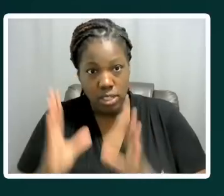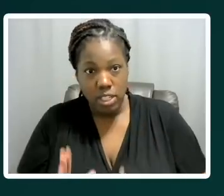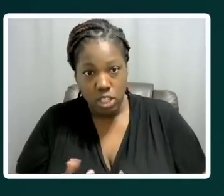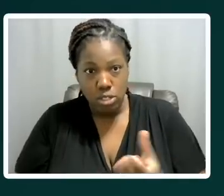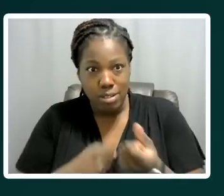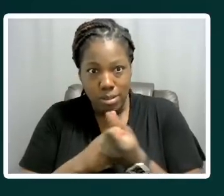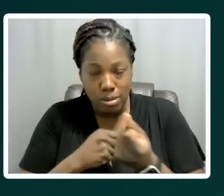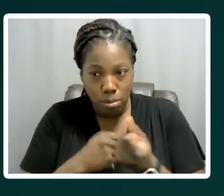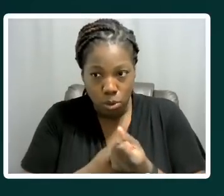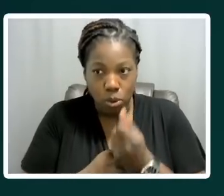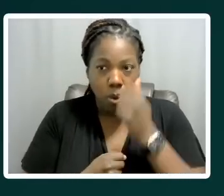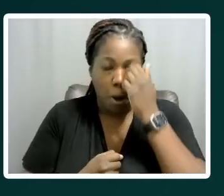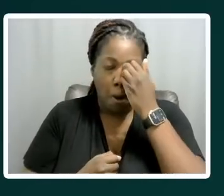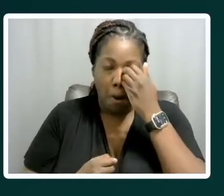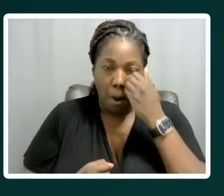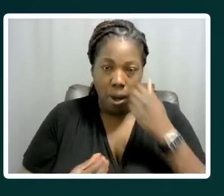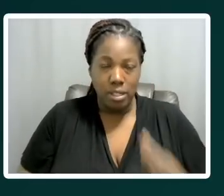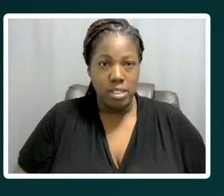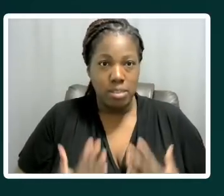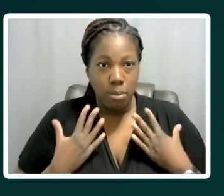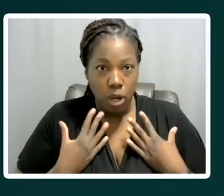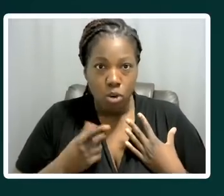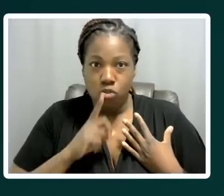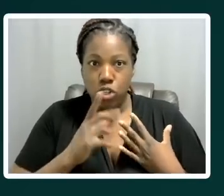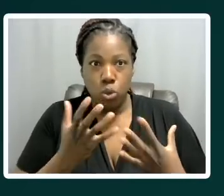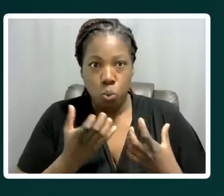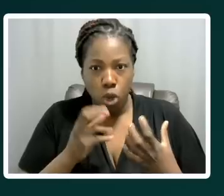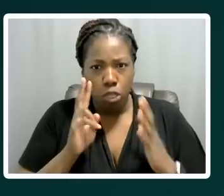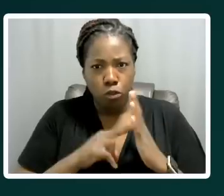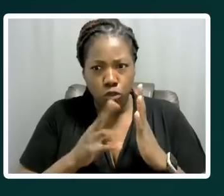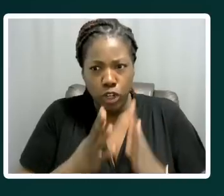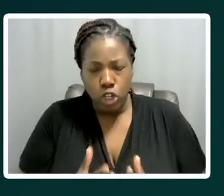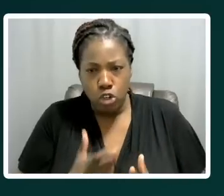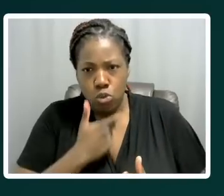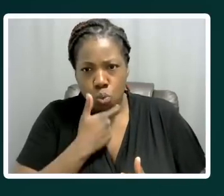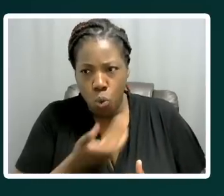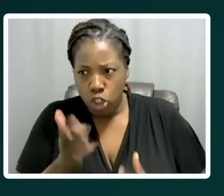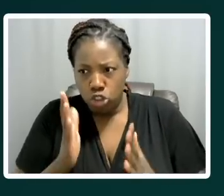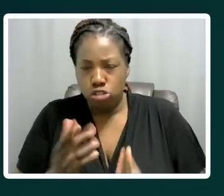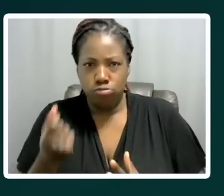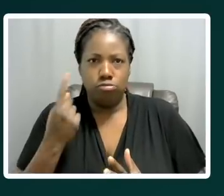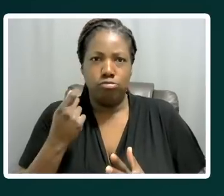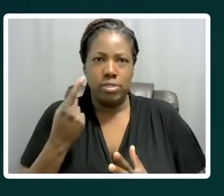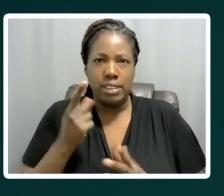inspired them. We really want readers and viewers to understand the power of mentors, as well as how